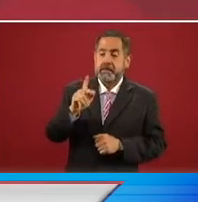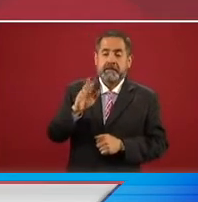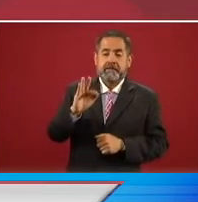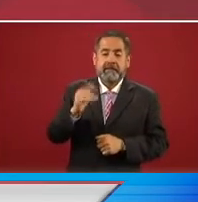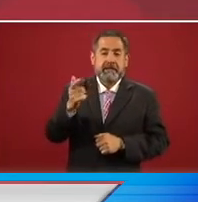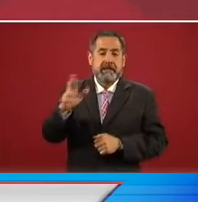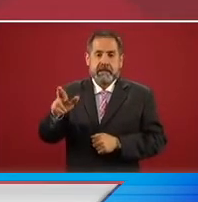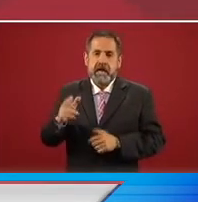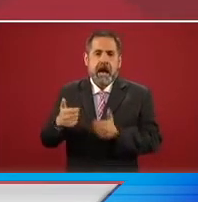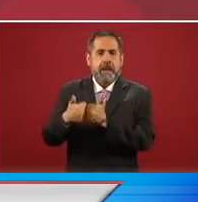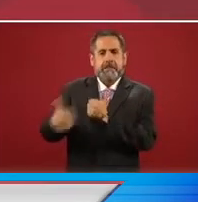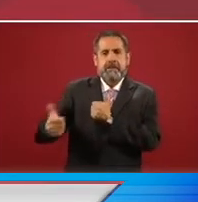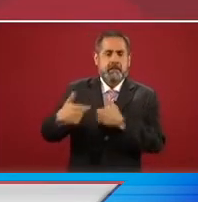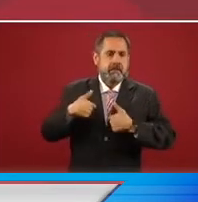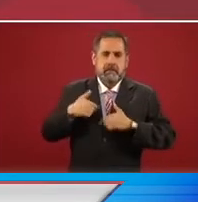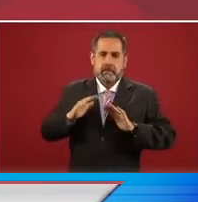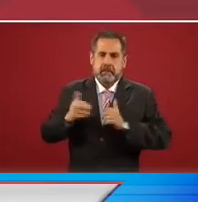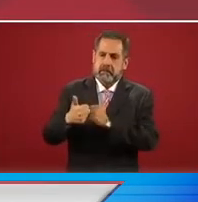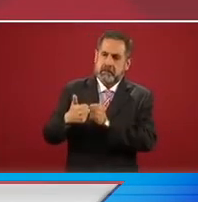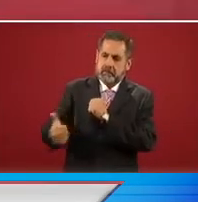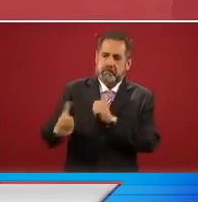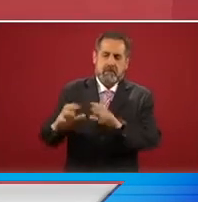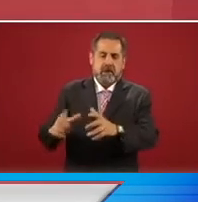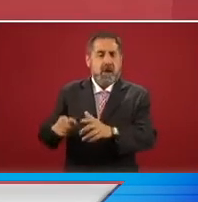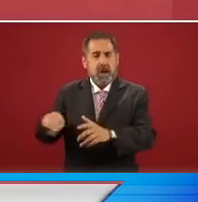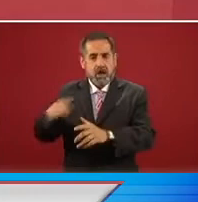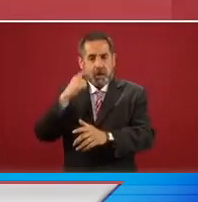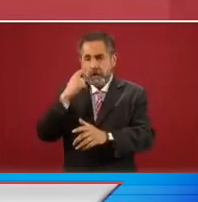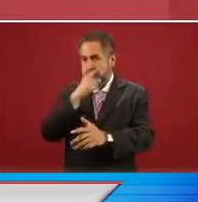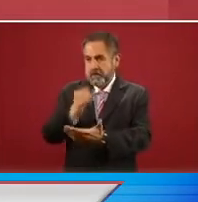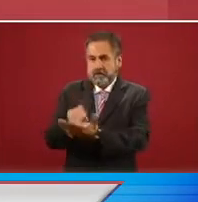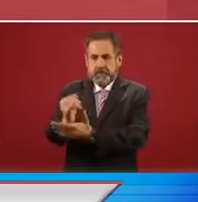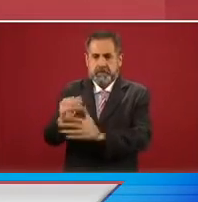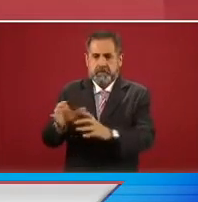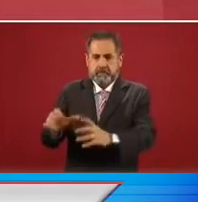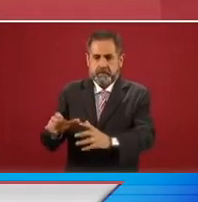it is necessary that these crimes be punished for let the aggression against women end